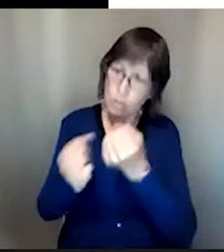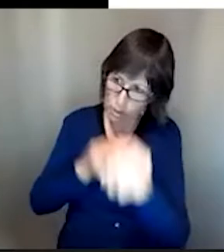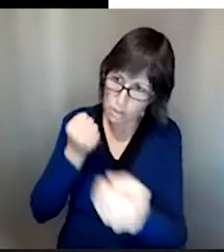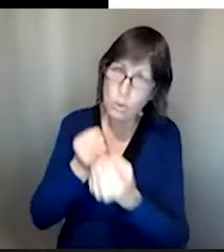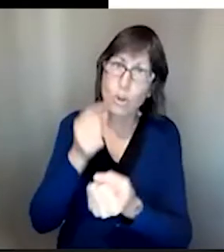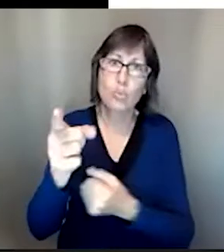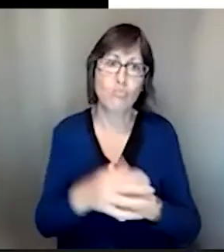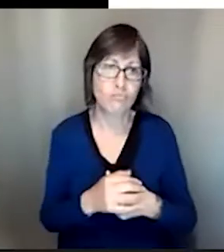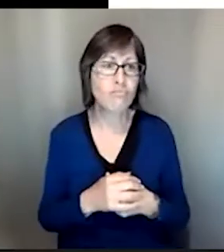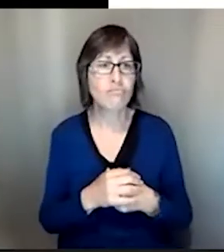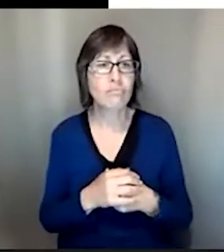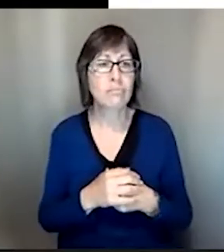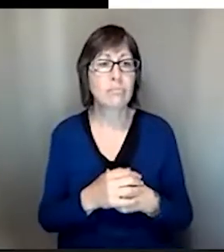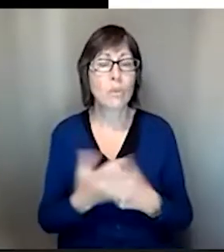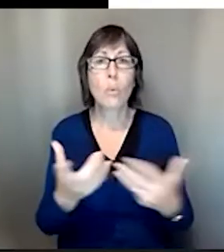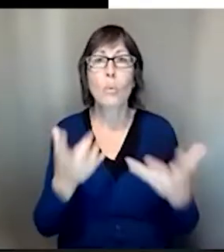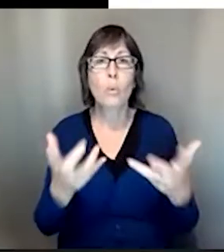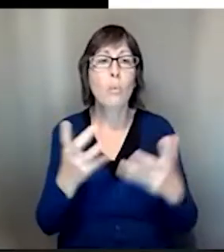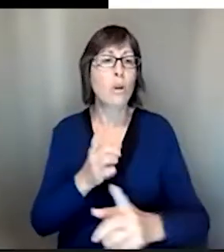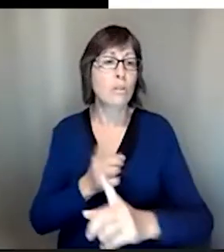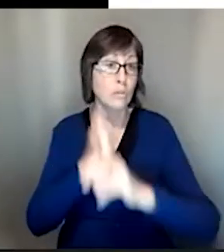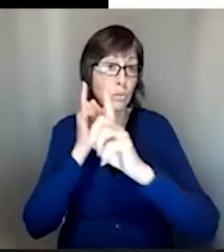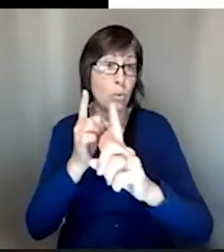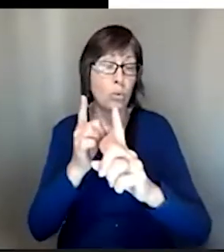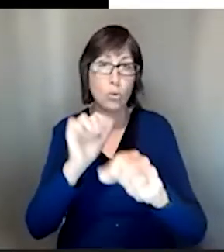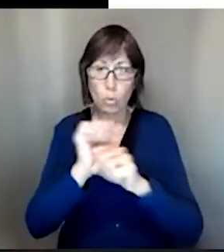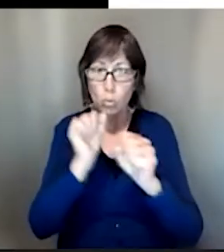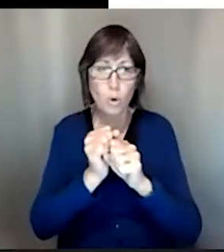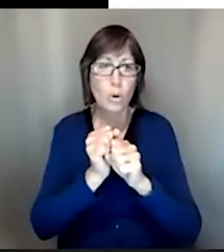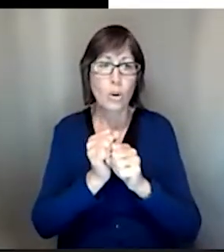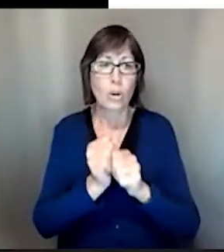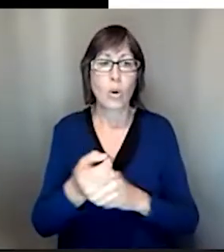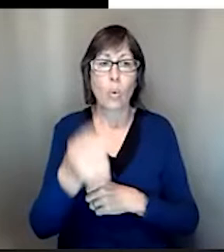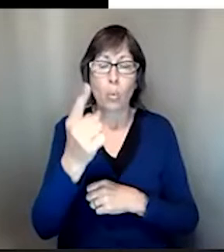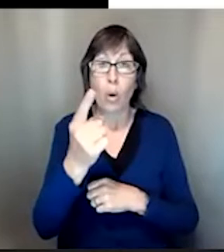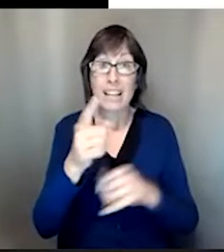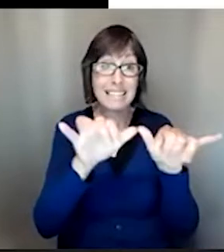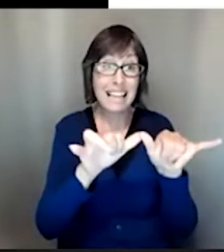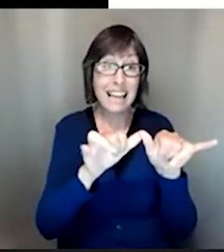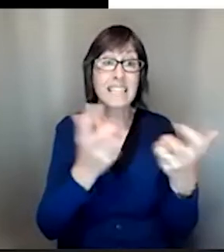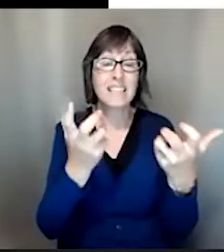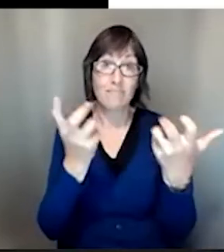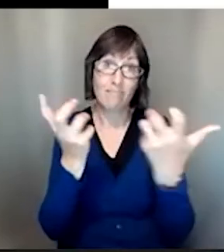We will strive to work with applicants in a more one-size-fits-one way, so get in touch